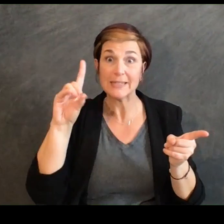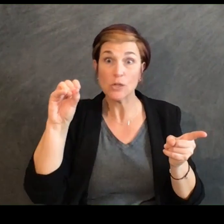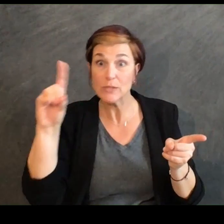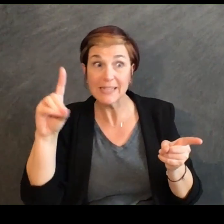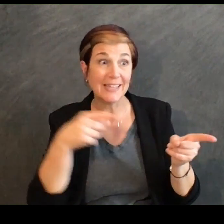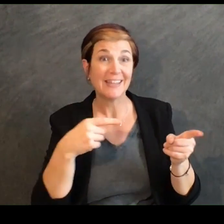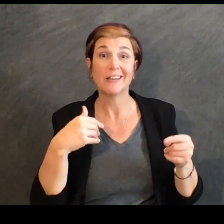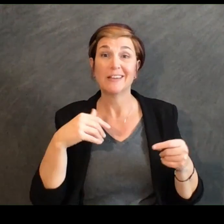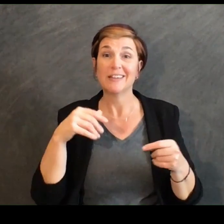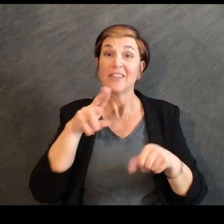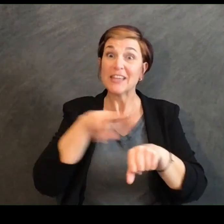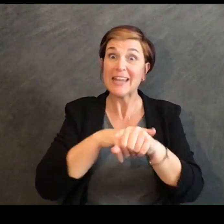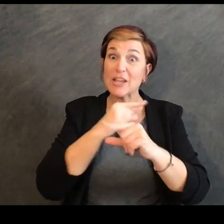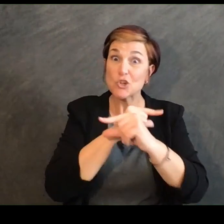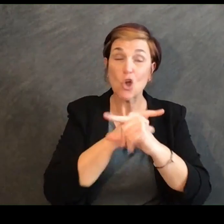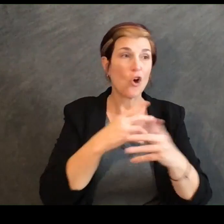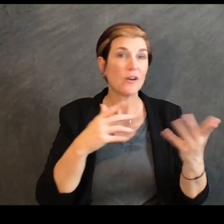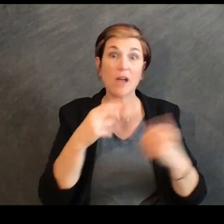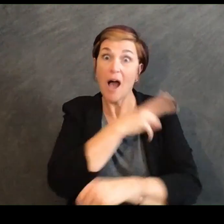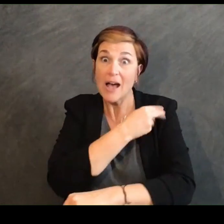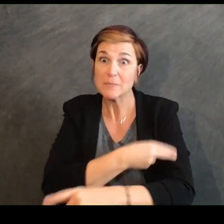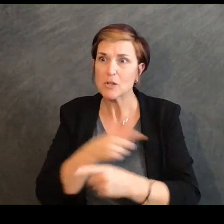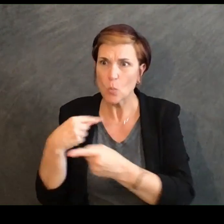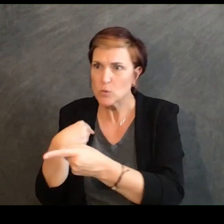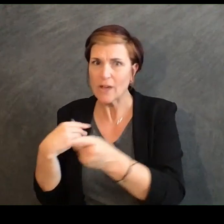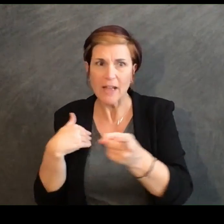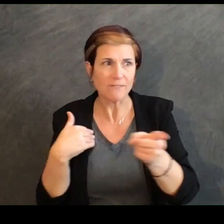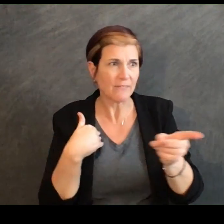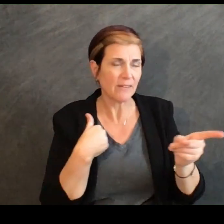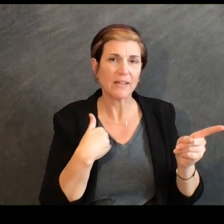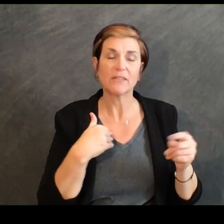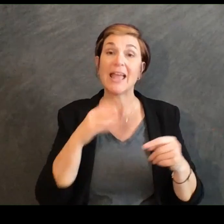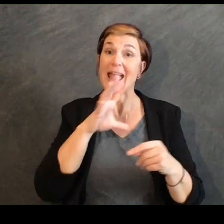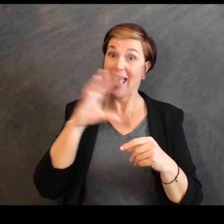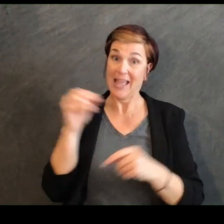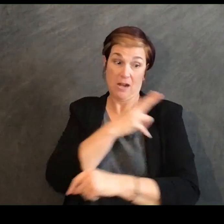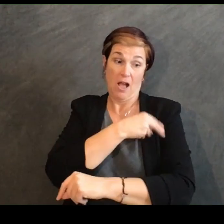every hospital has and the hospital emergency preparedness plan allows them